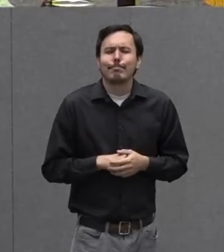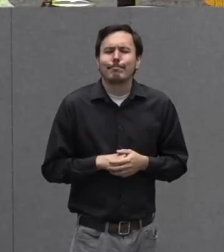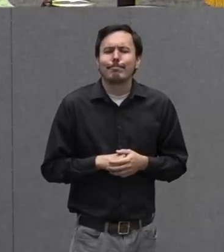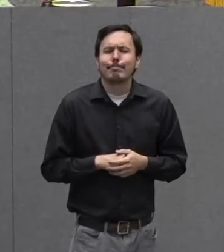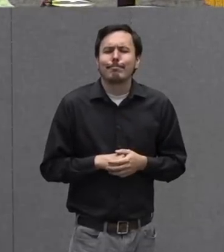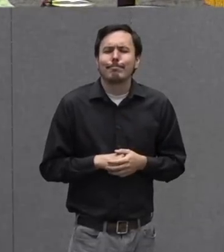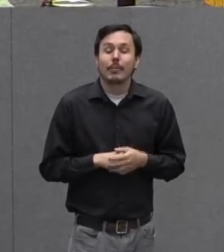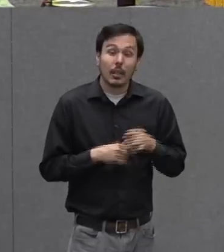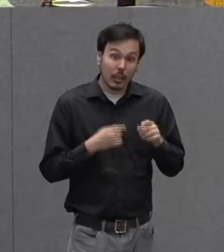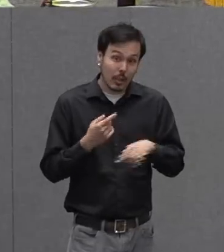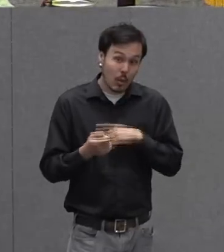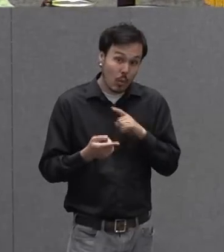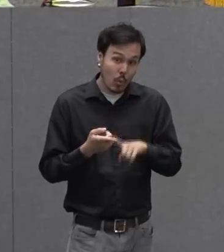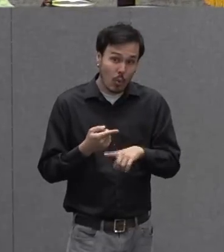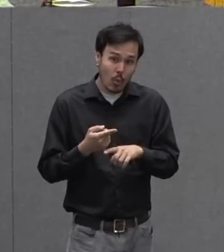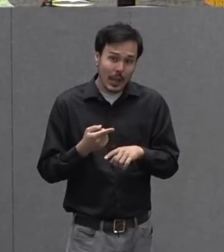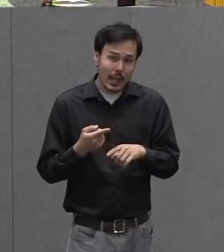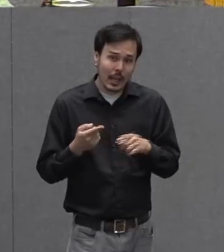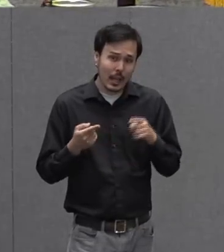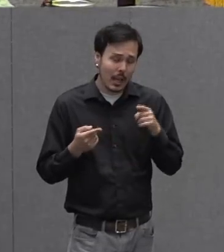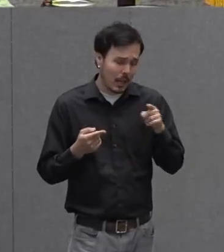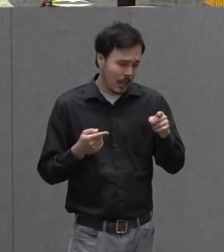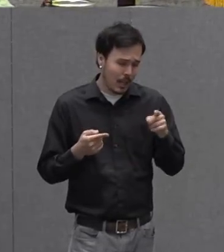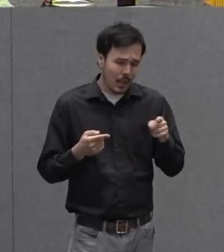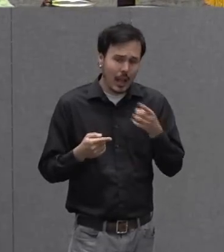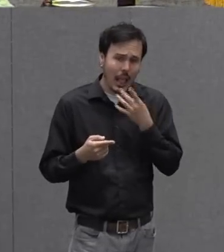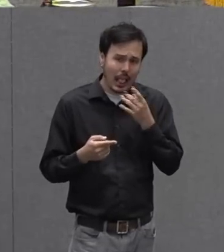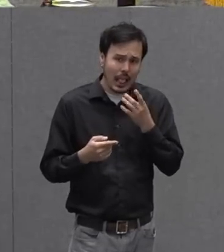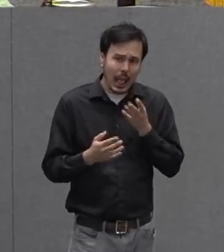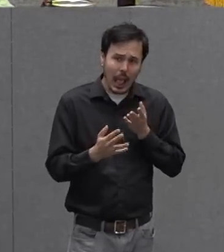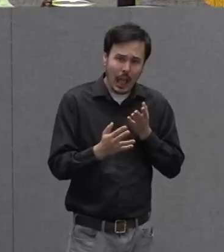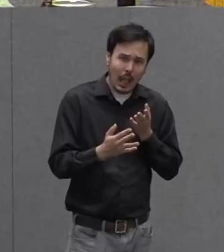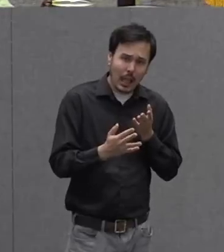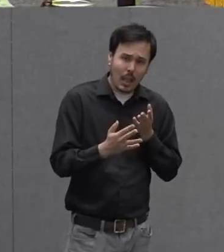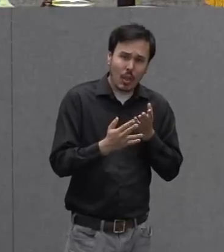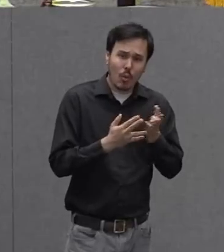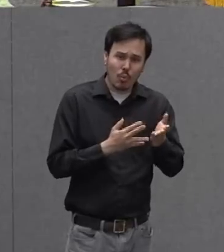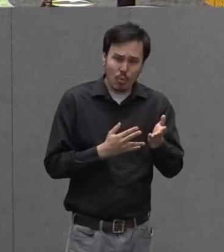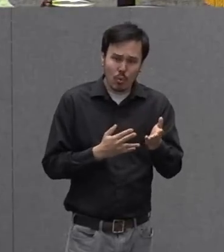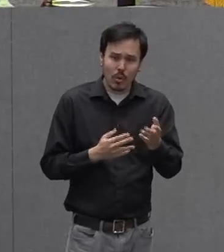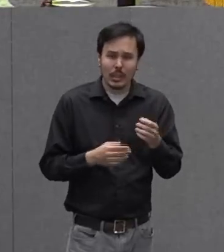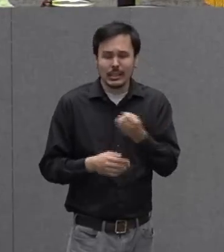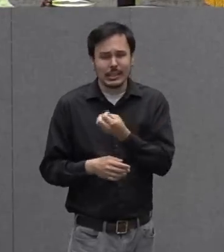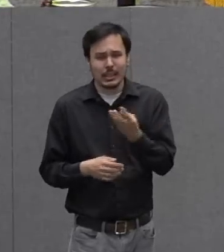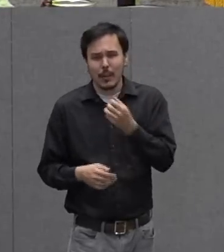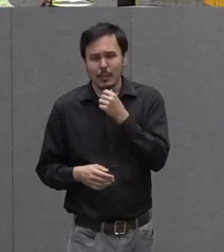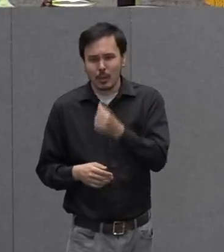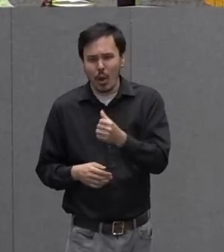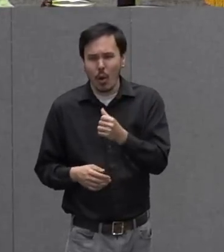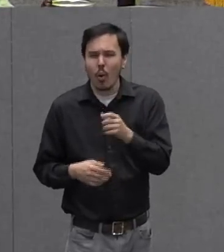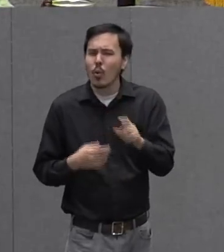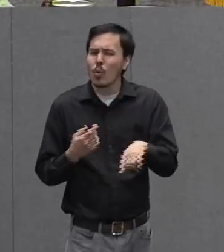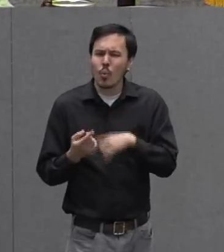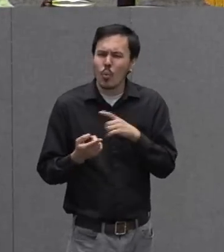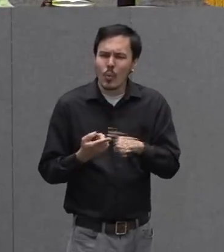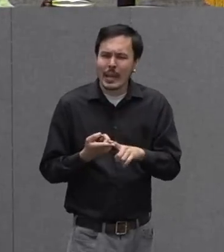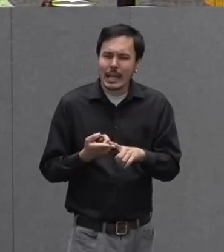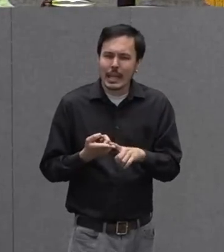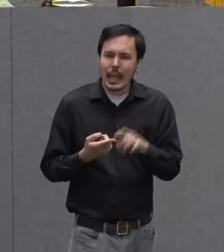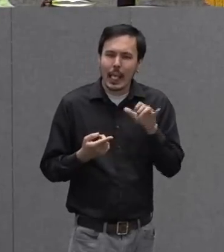When do some objects have light pass through and some don't? So what I'm thinking of is this parchment paper.